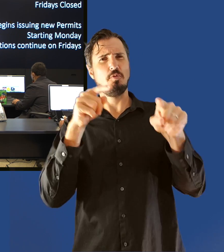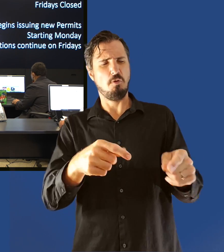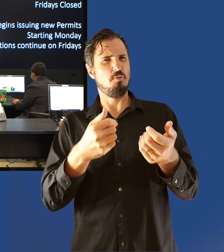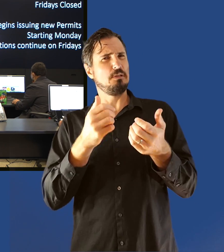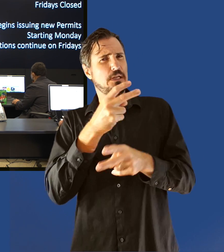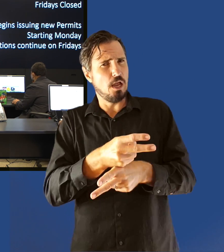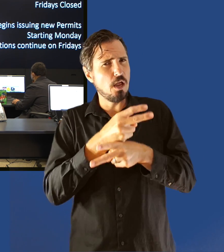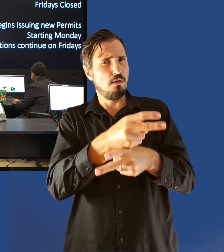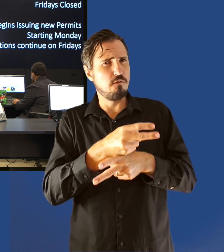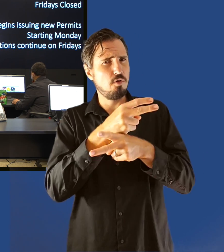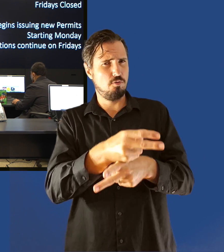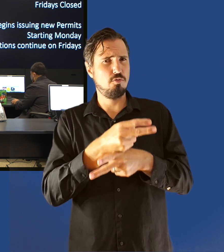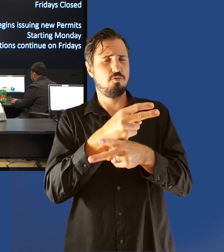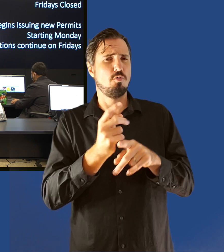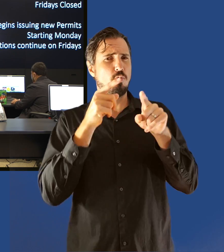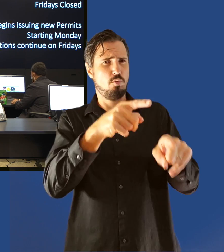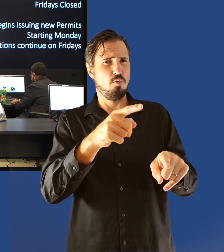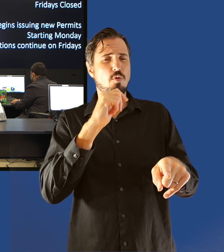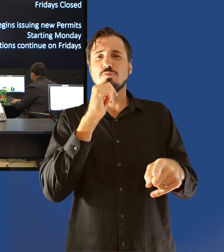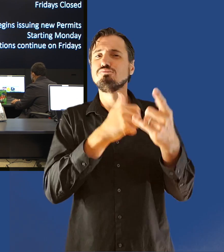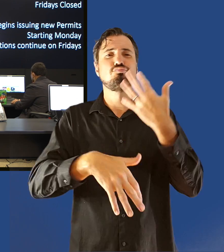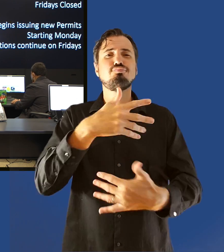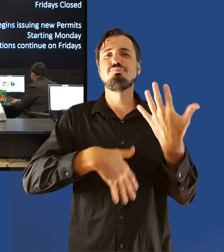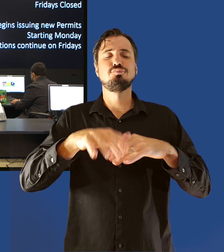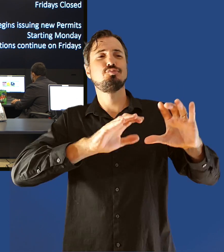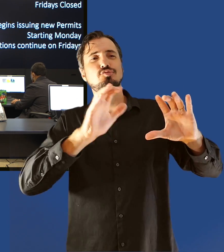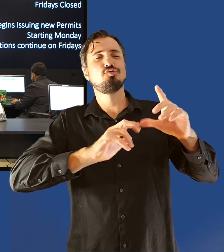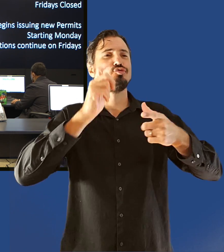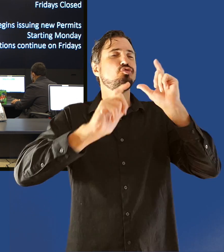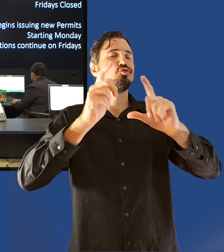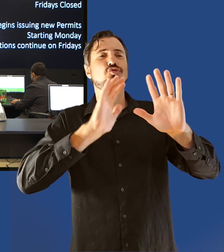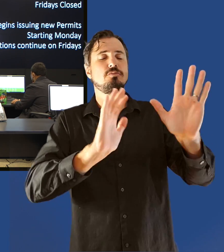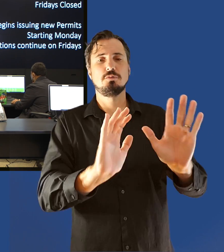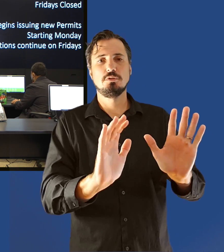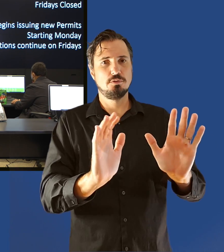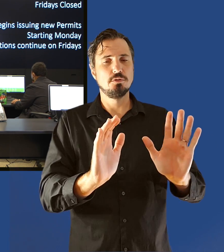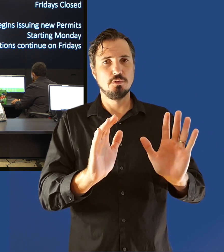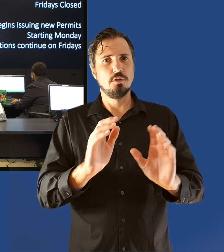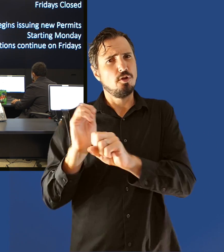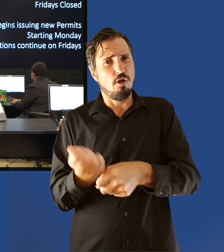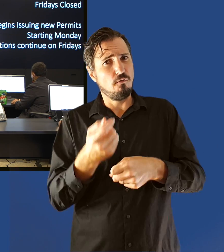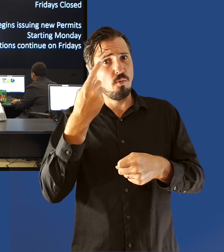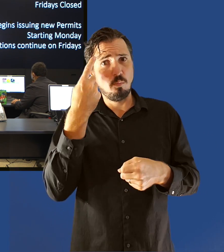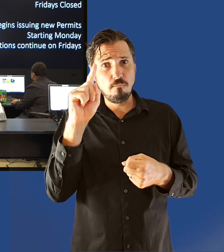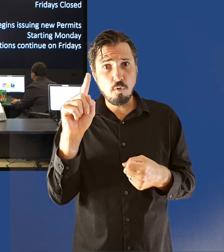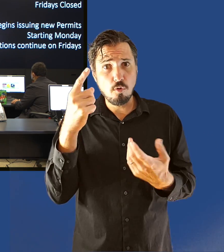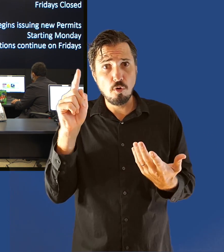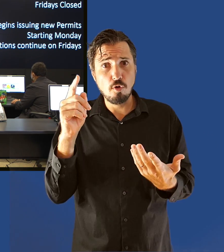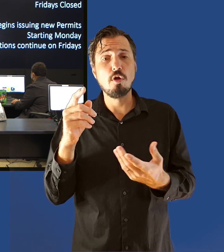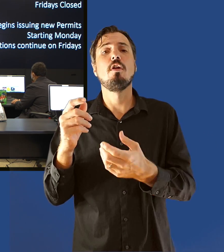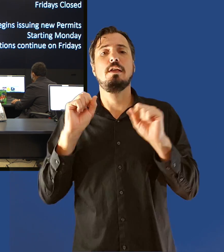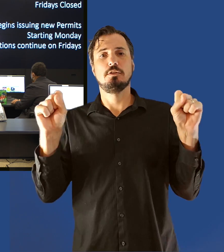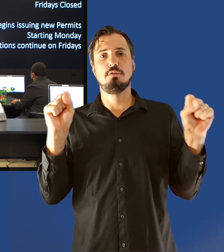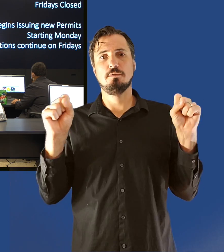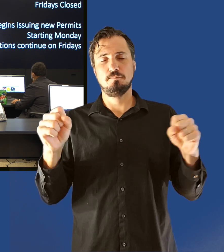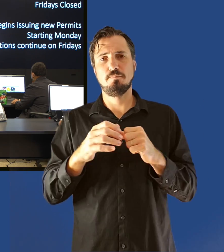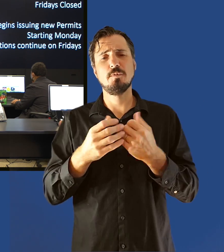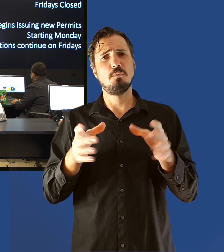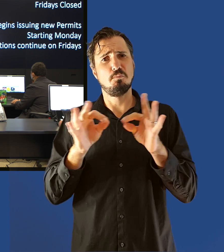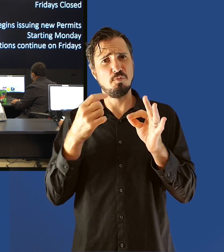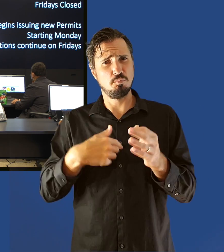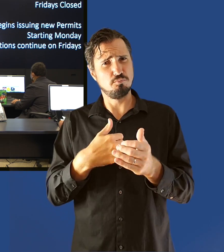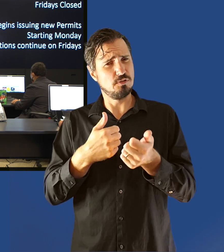Remember, for now, golf is for exercise, not for hanging in the parking lot and cruising after the round – so please golfers take these safety requirements seriously.